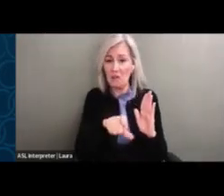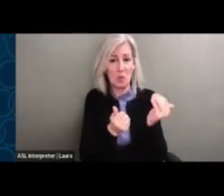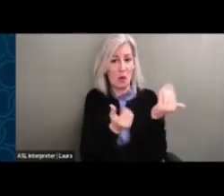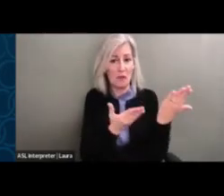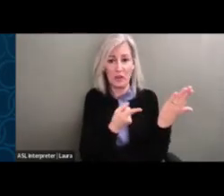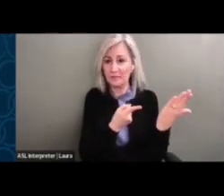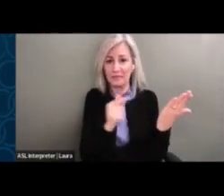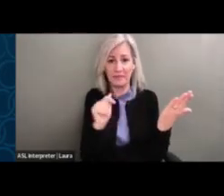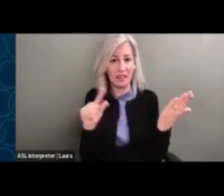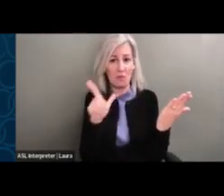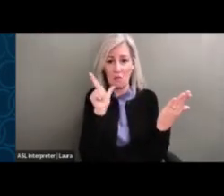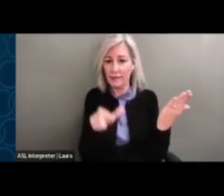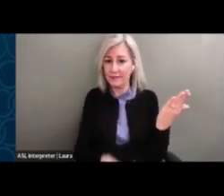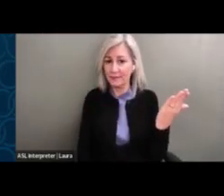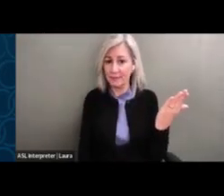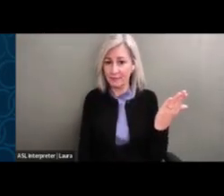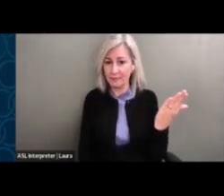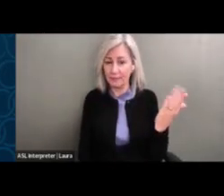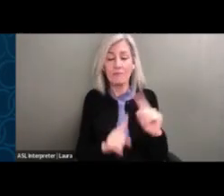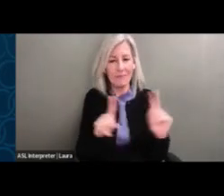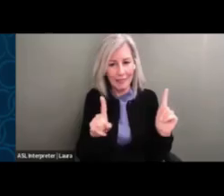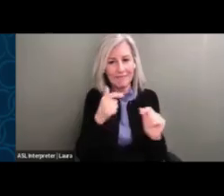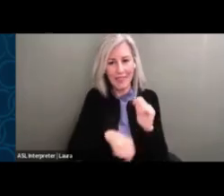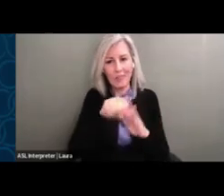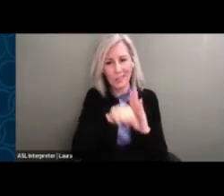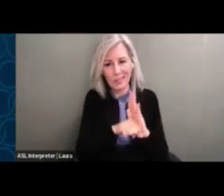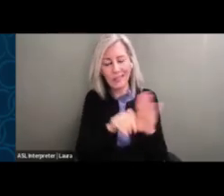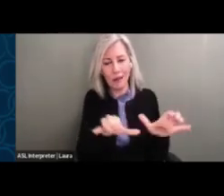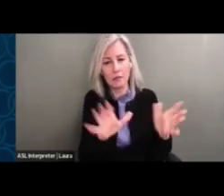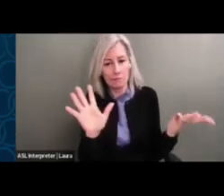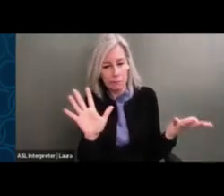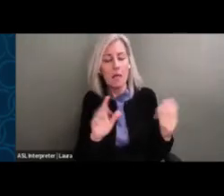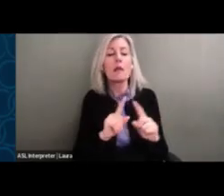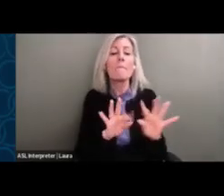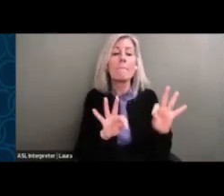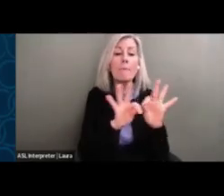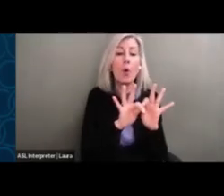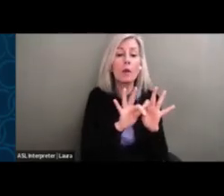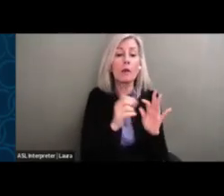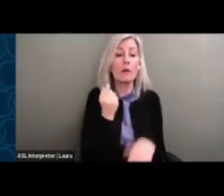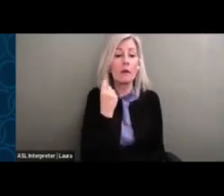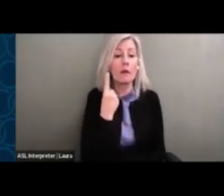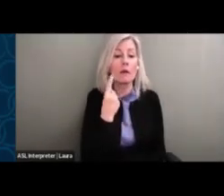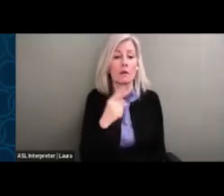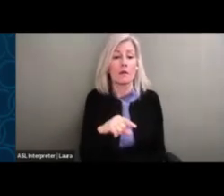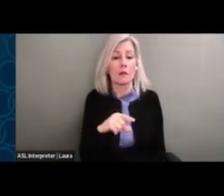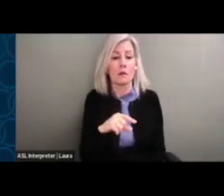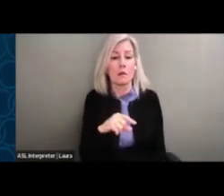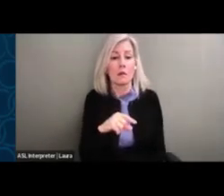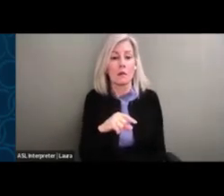It is very different around Home and Community-Based Services. States do not have to offer Home and Community-Based Services at all,